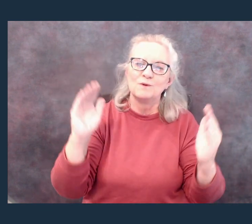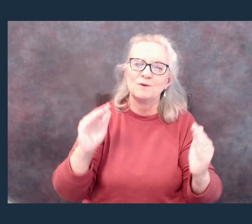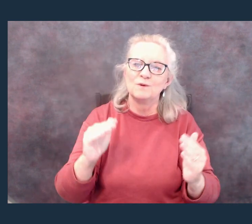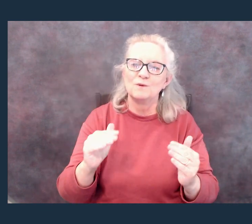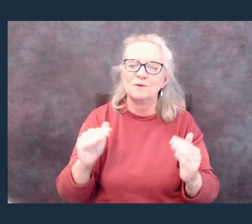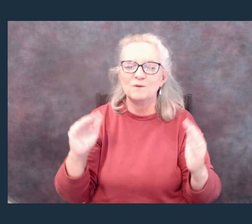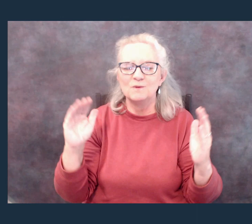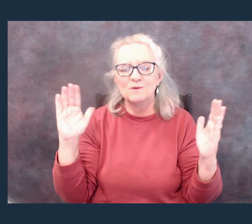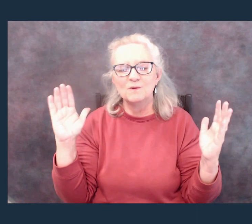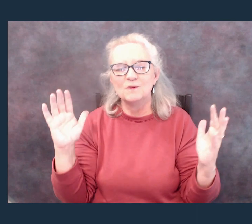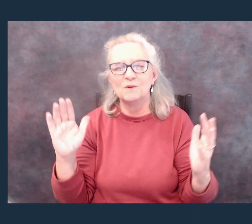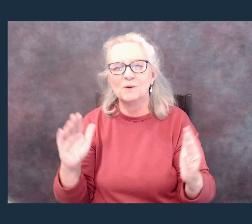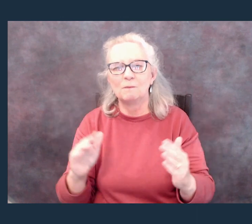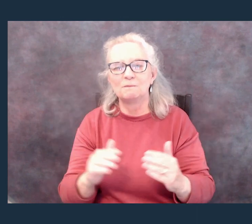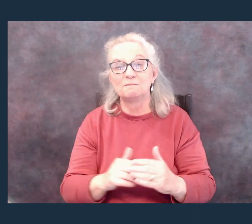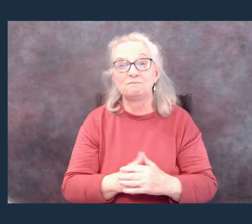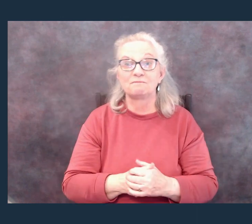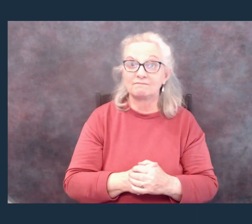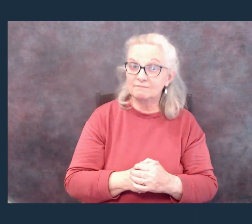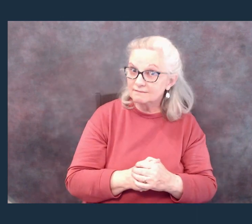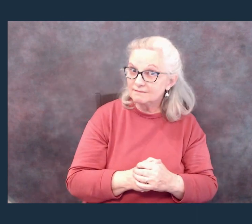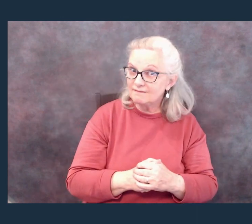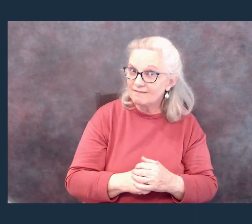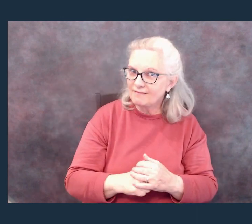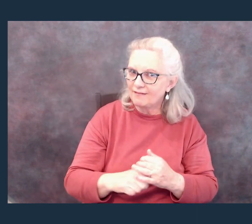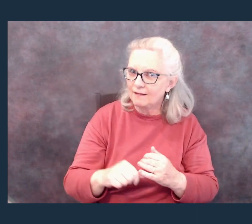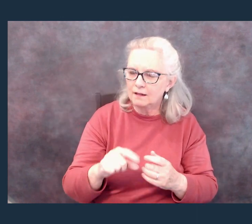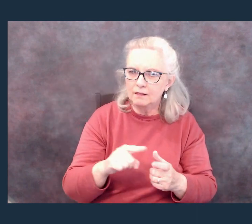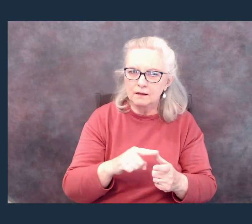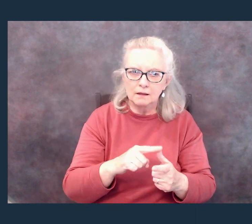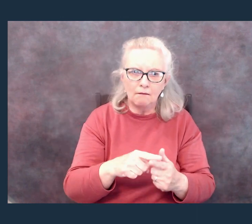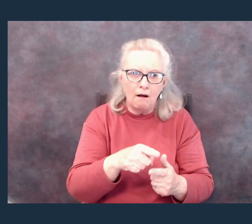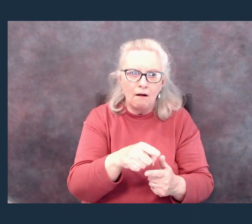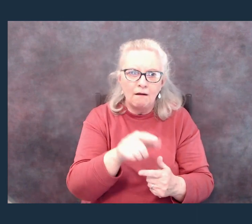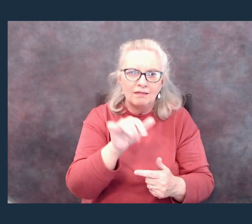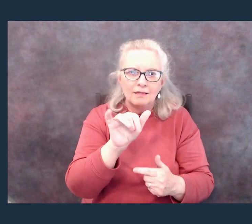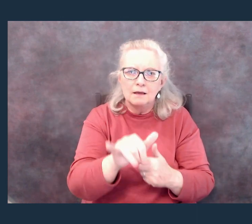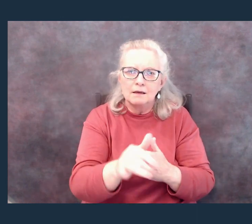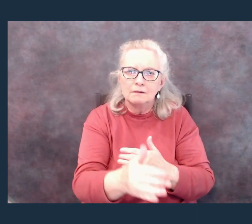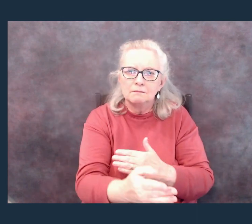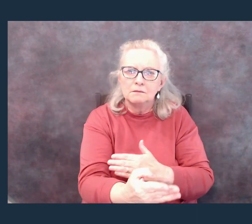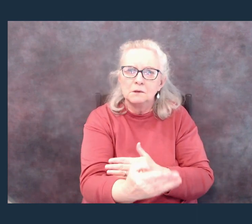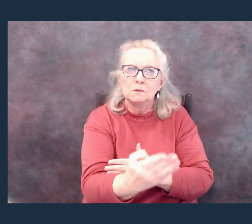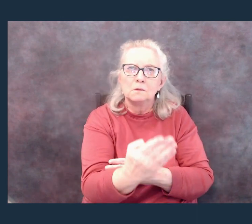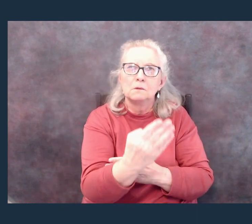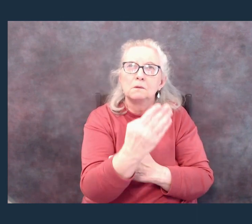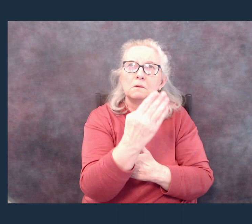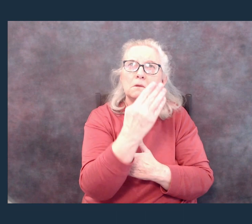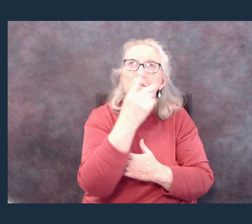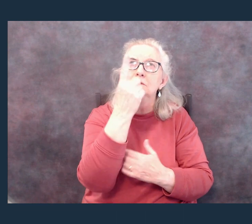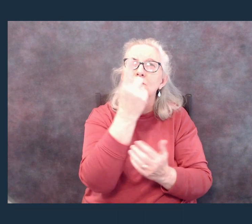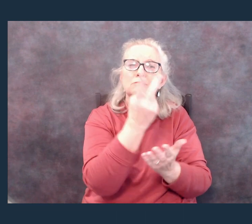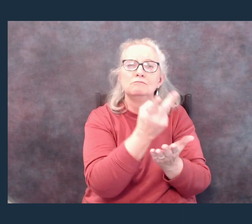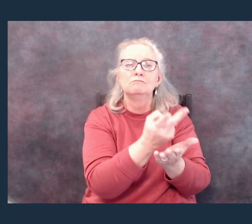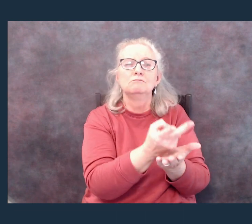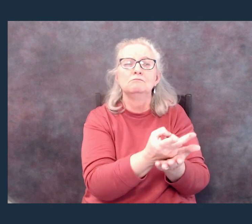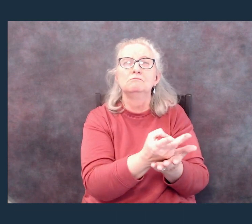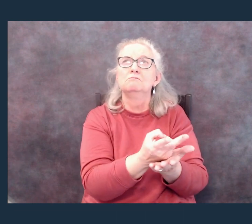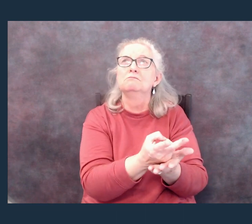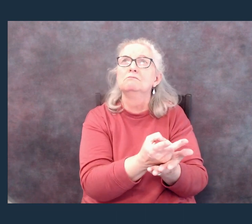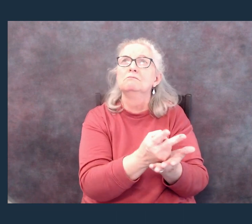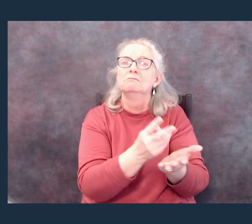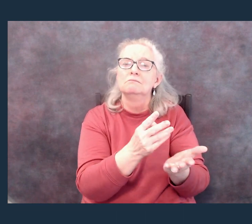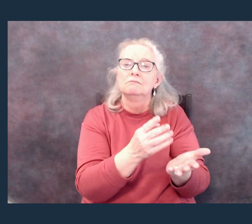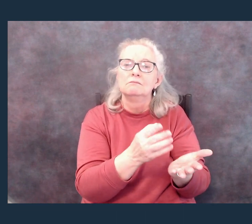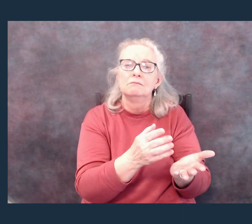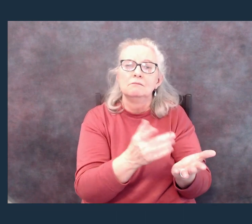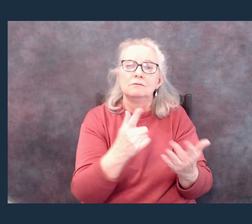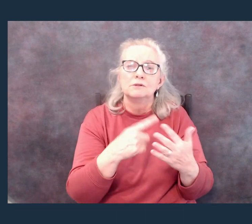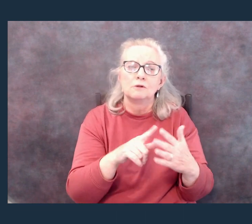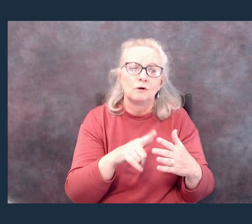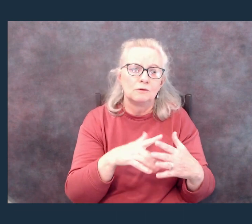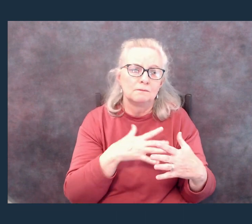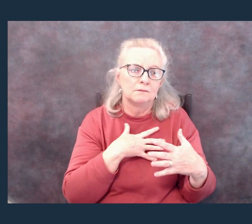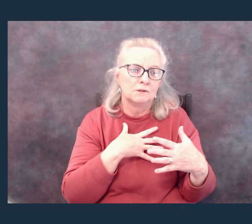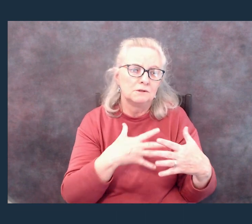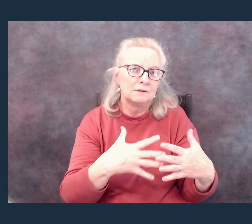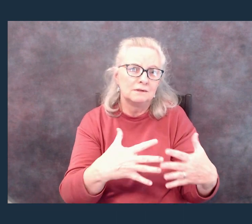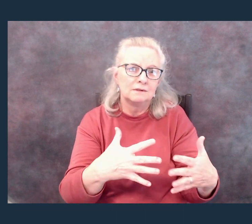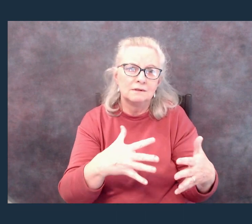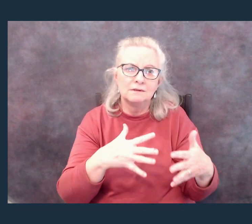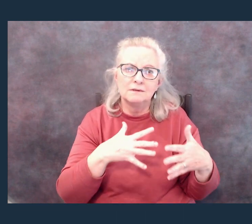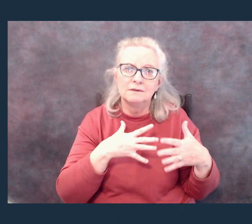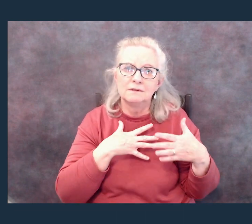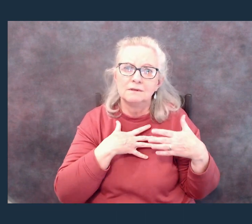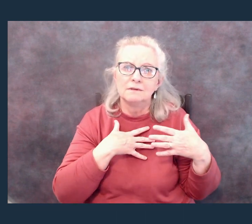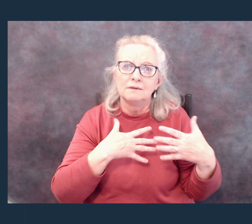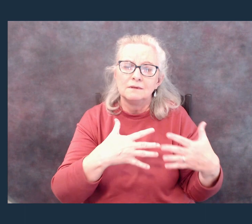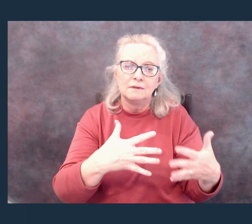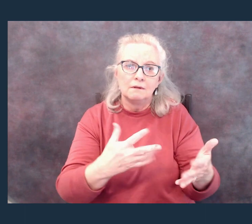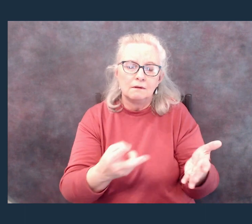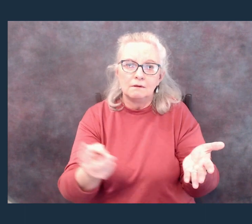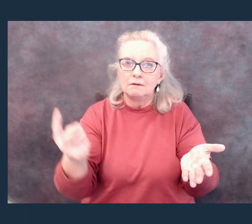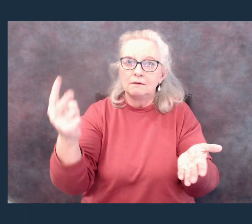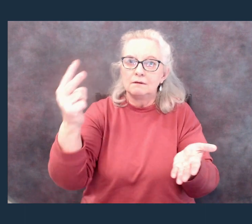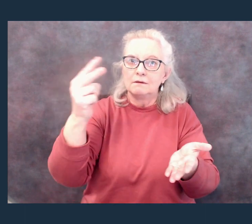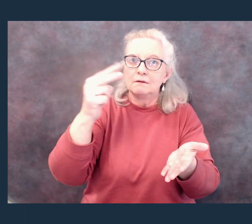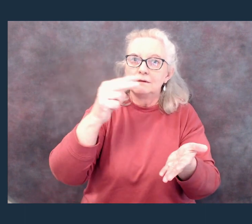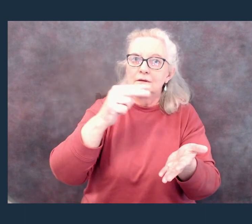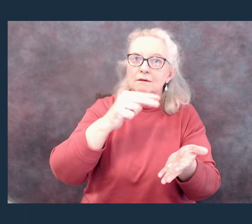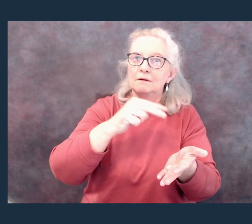Then came the morning that sealed the promise Your buried body began to breathe